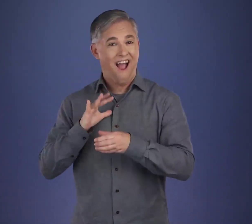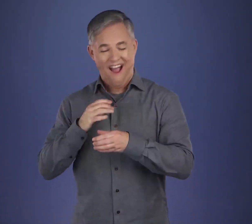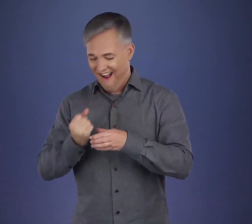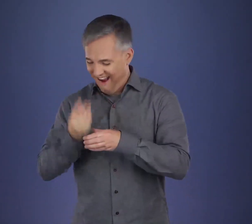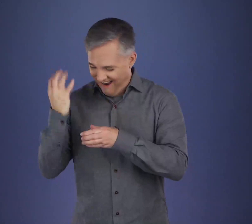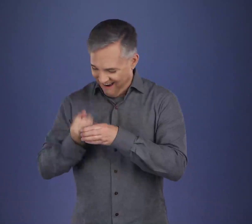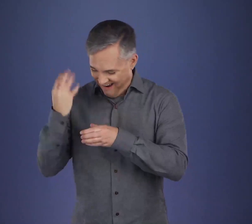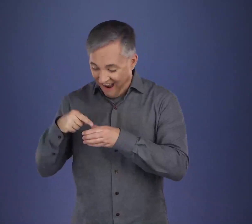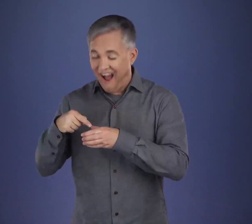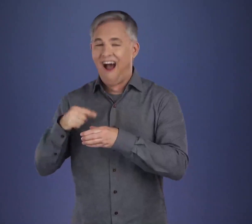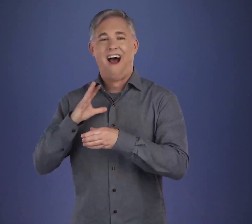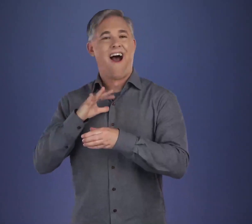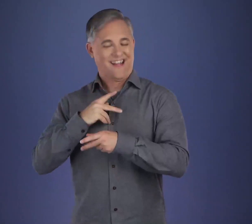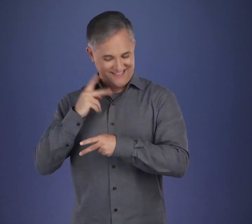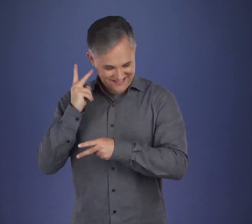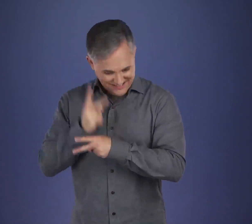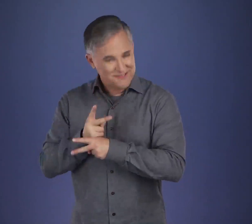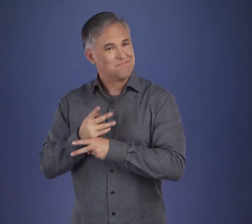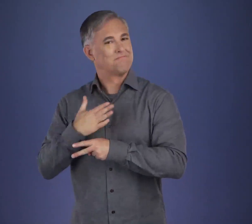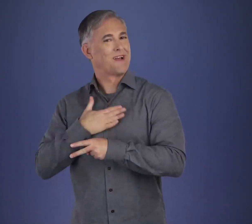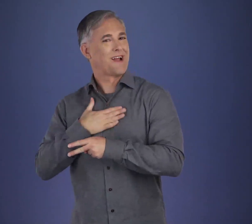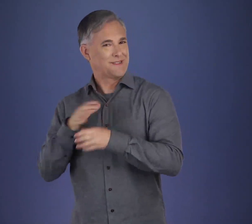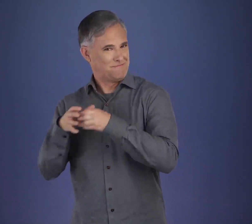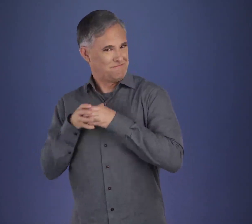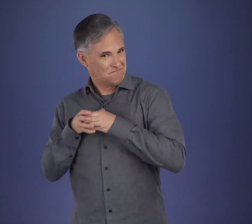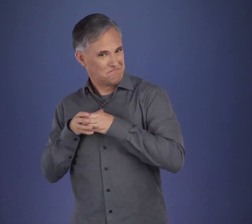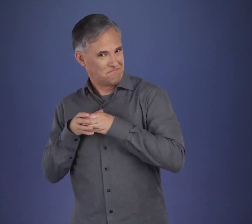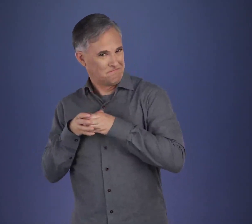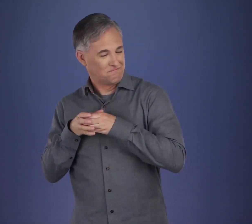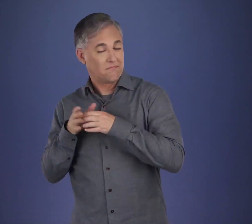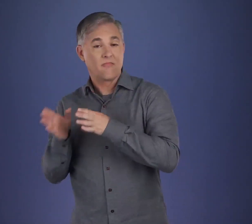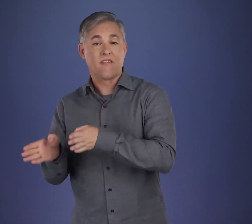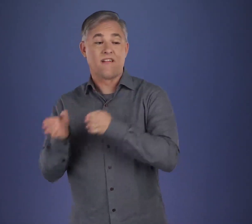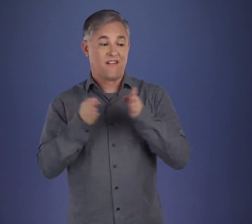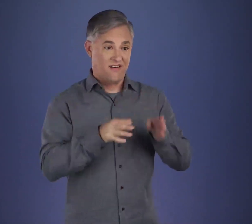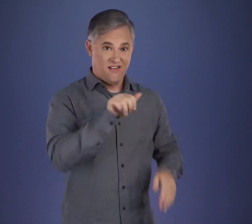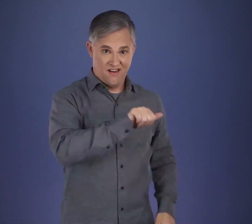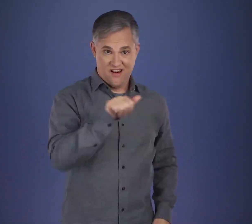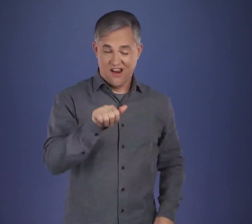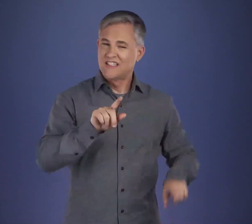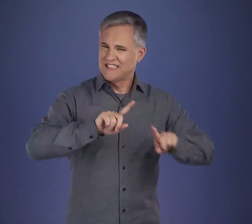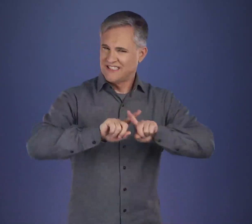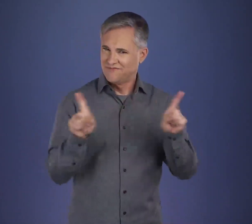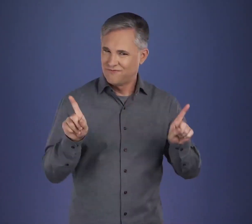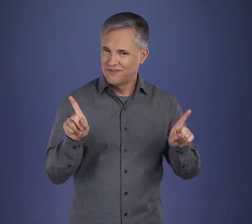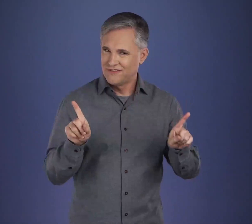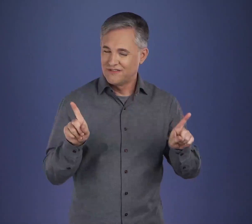It is the great paradox of A.A. that we know we can seldom keep the precious gift of sobriety